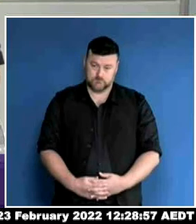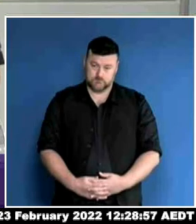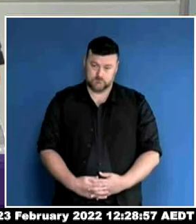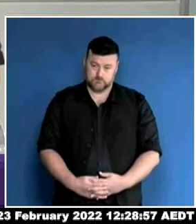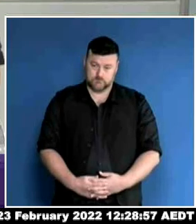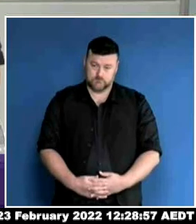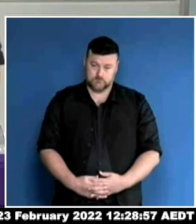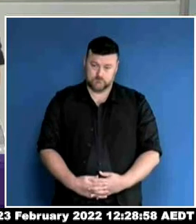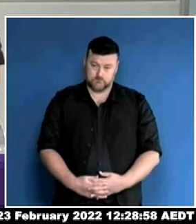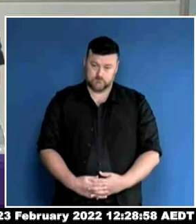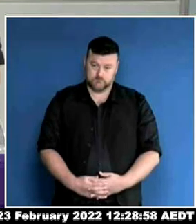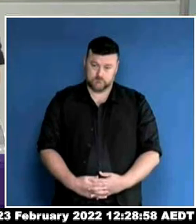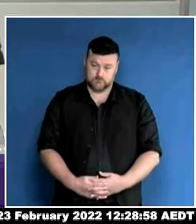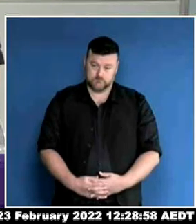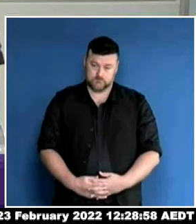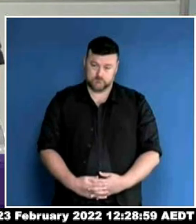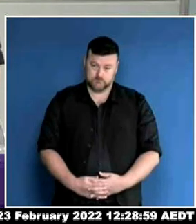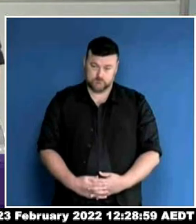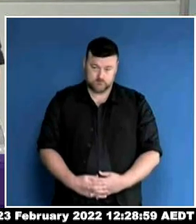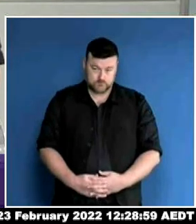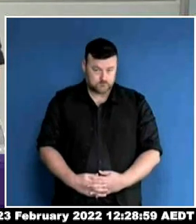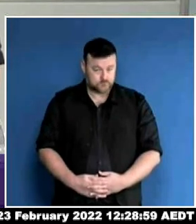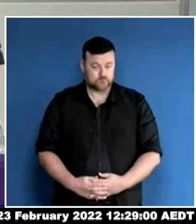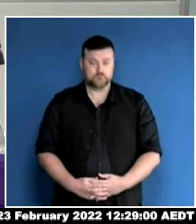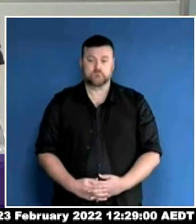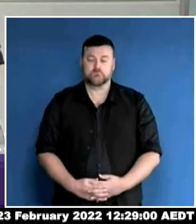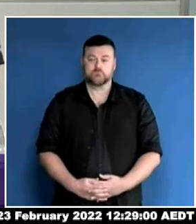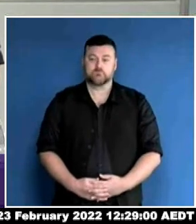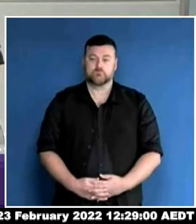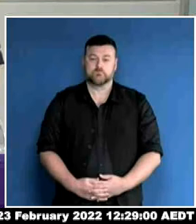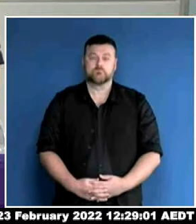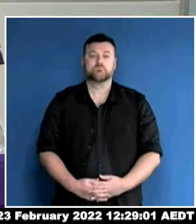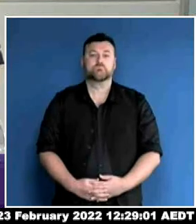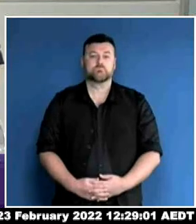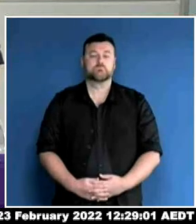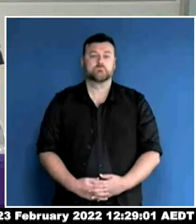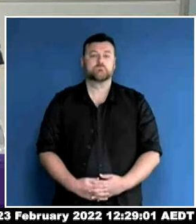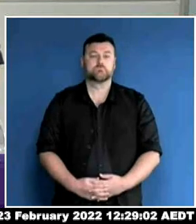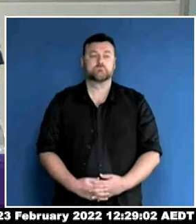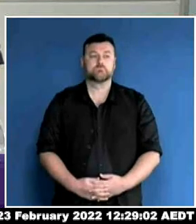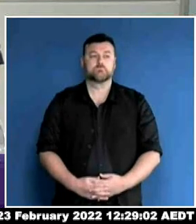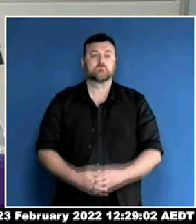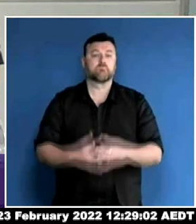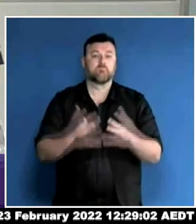Simon speaking. I think, just to build on that point, everyone has